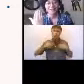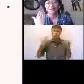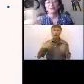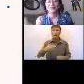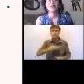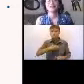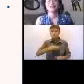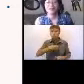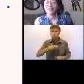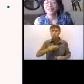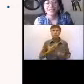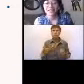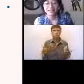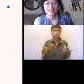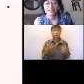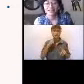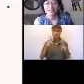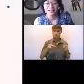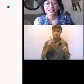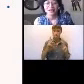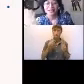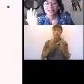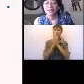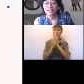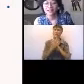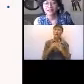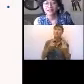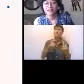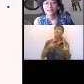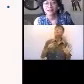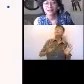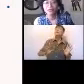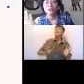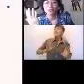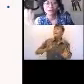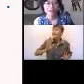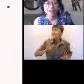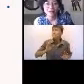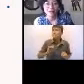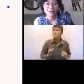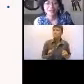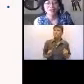they're afraid of not saying anything at all. That's what anti racism is, you try something,